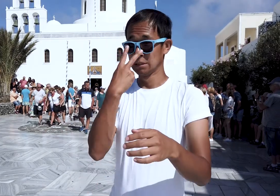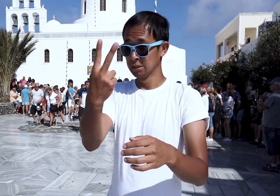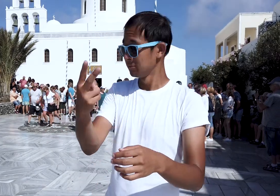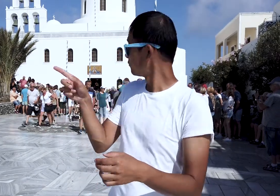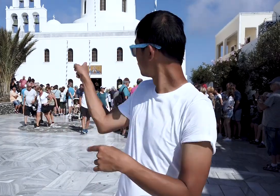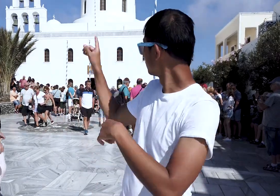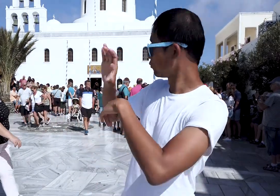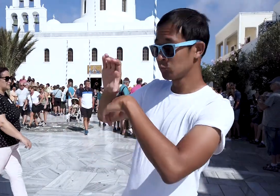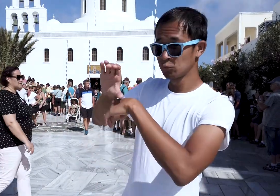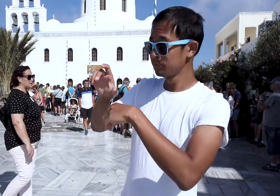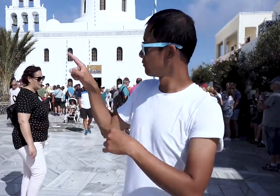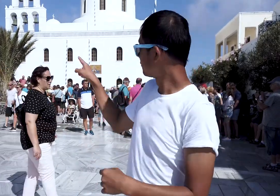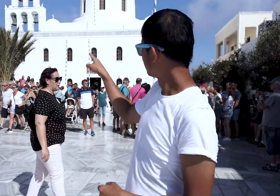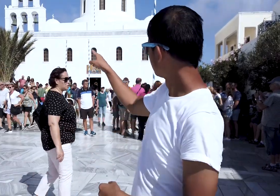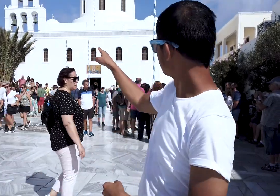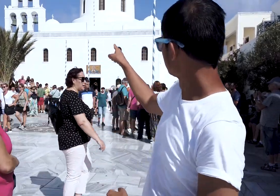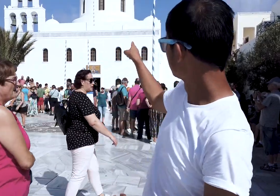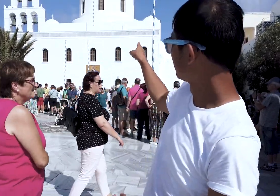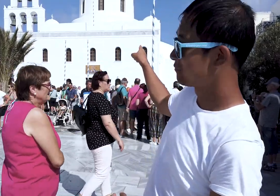You see the church.